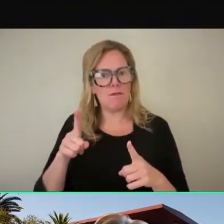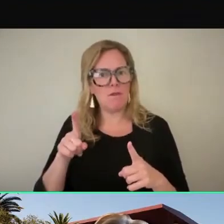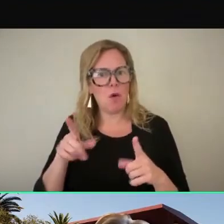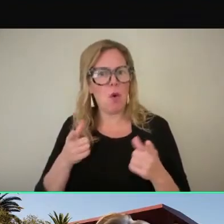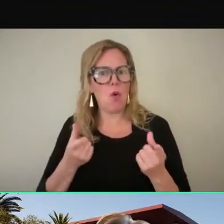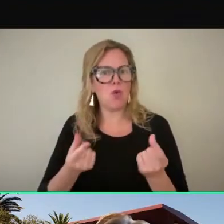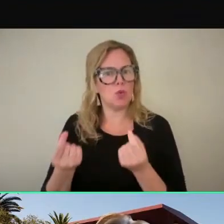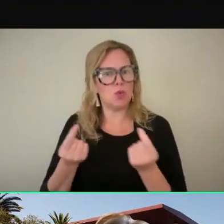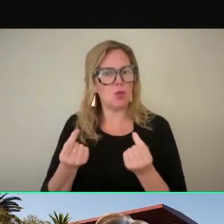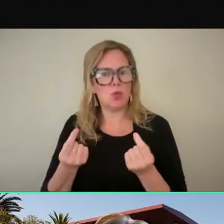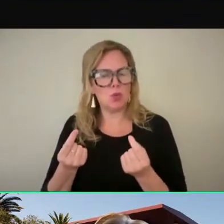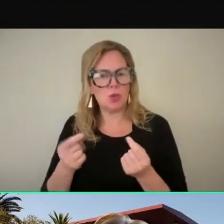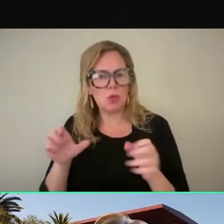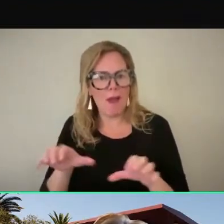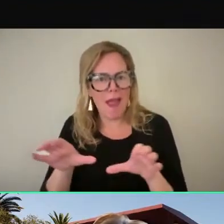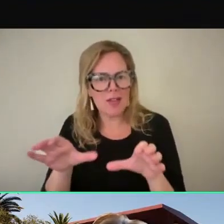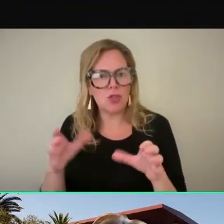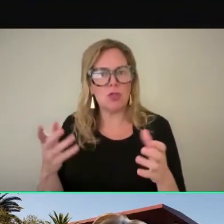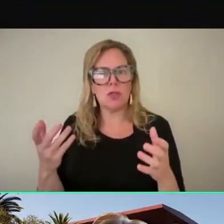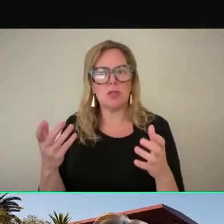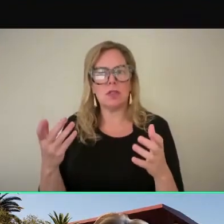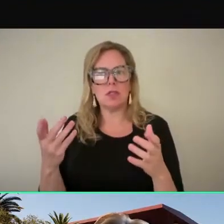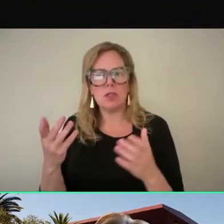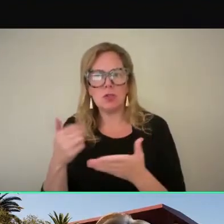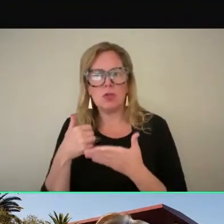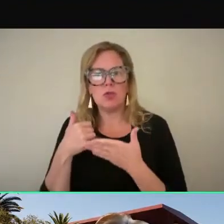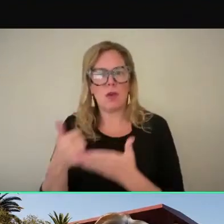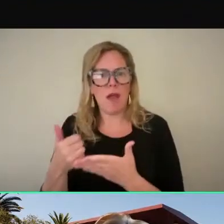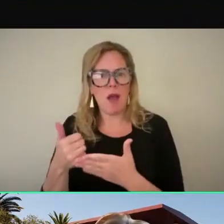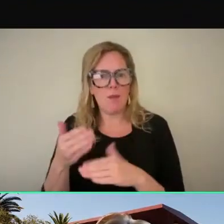for people with IDD, autism. You will see some themes in common with some of the other talks